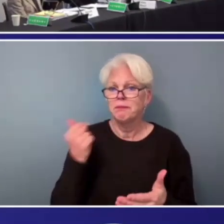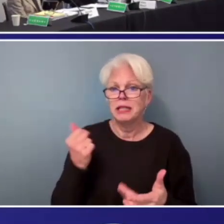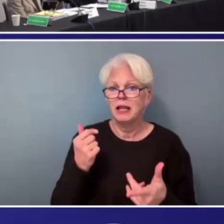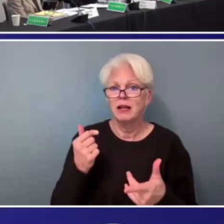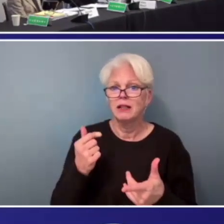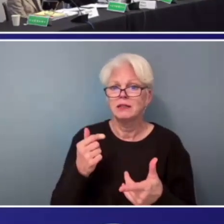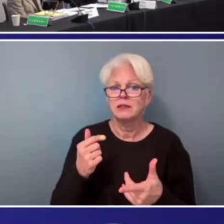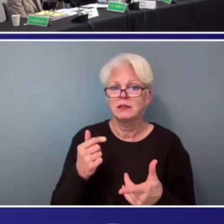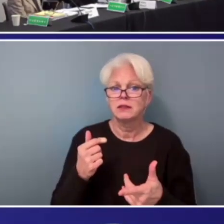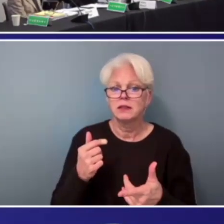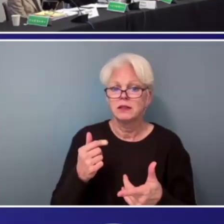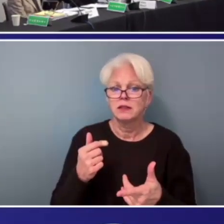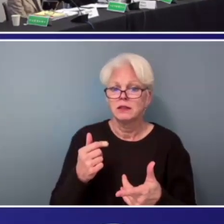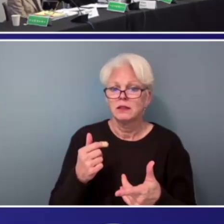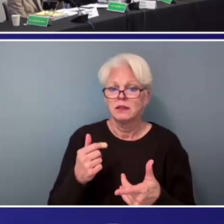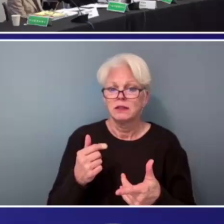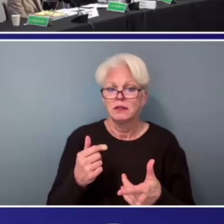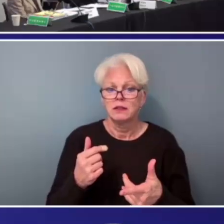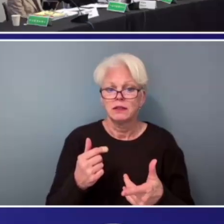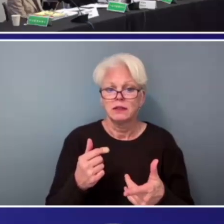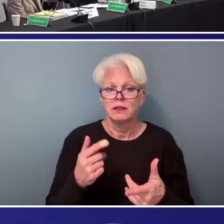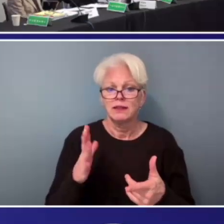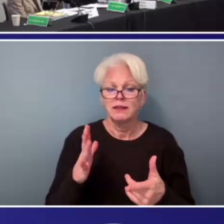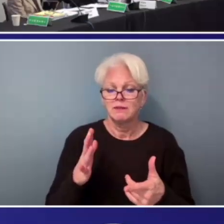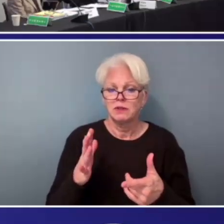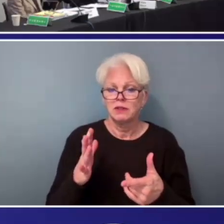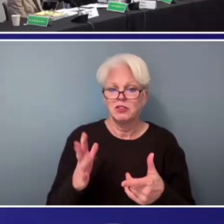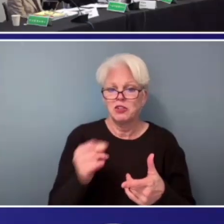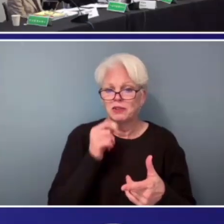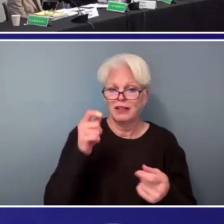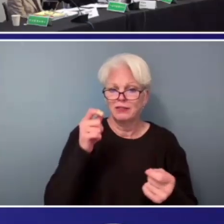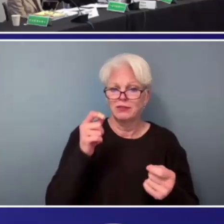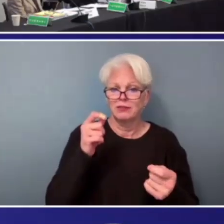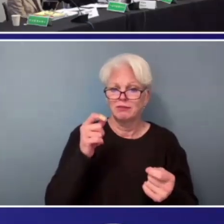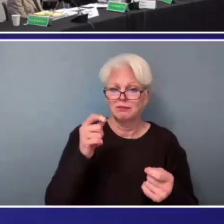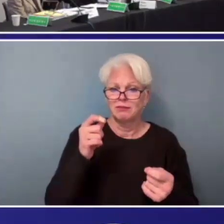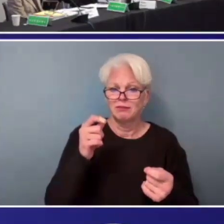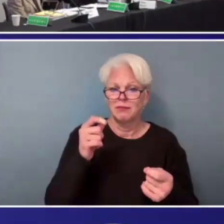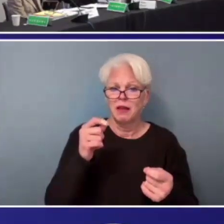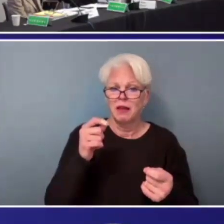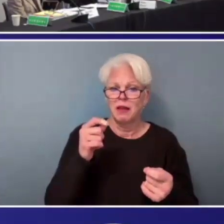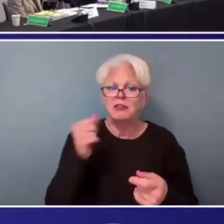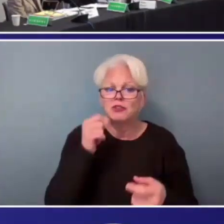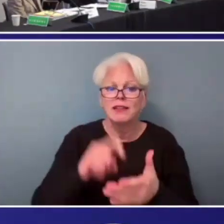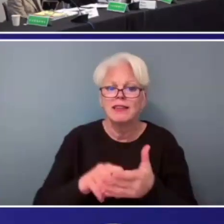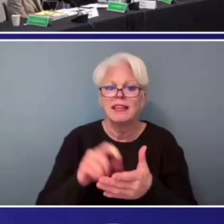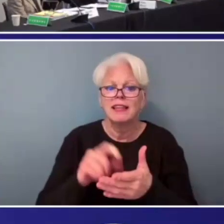That's why the statute was specifically pointing to. And so the same problem exists what you're saying. If you go to a